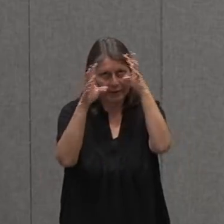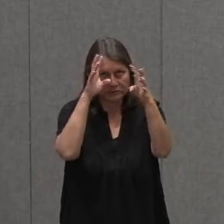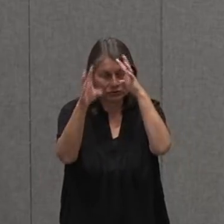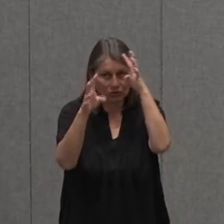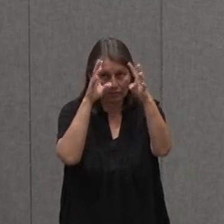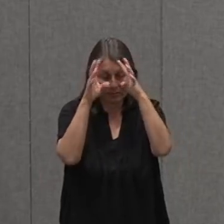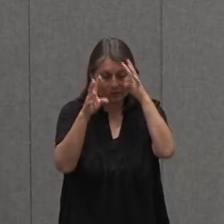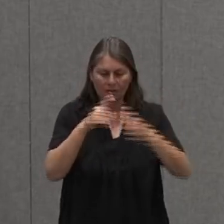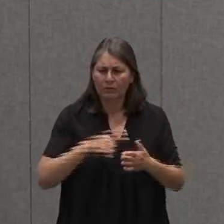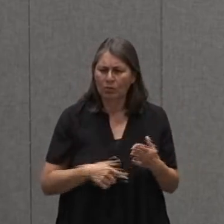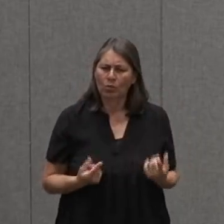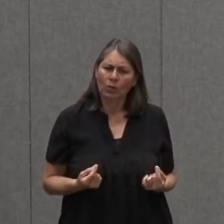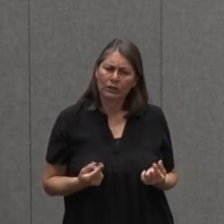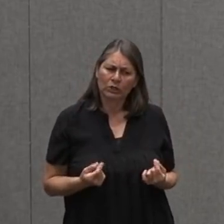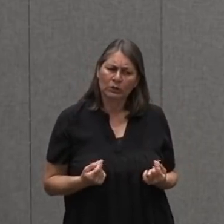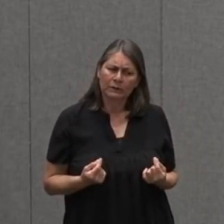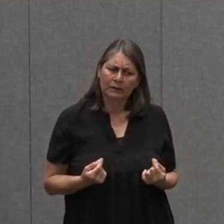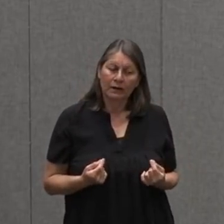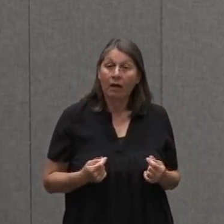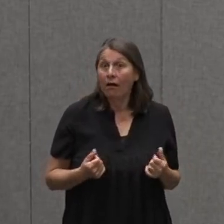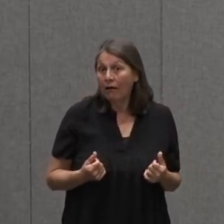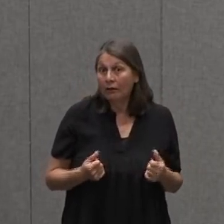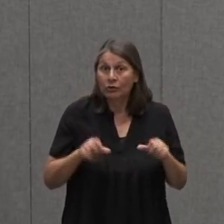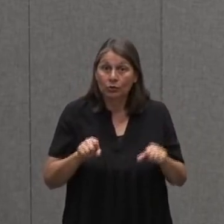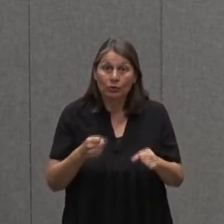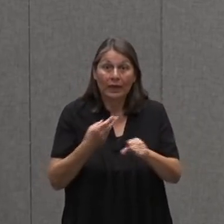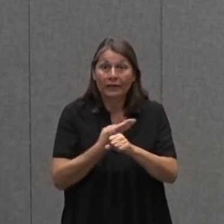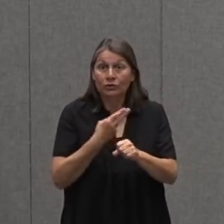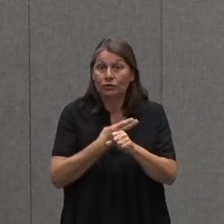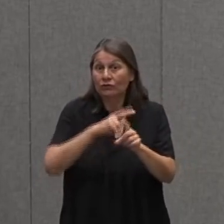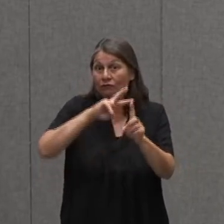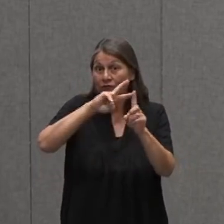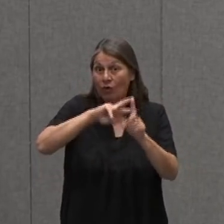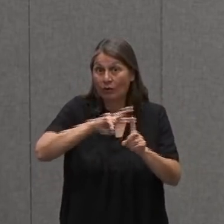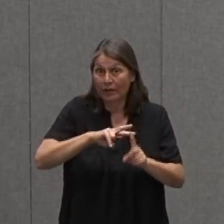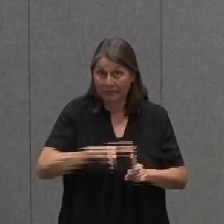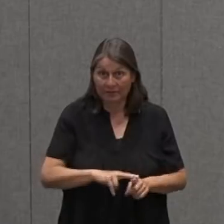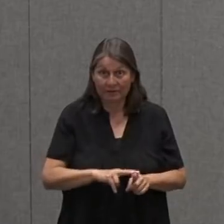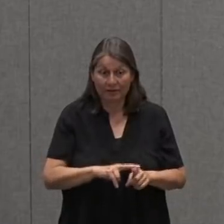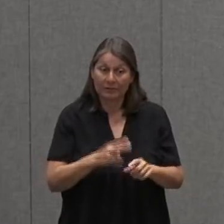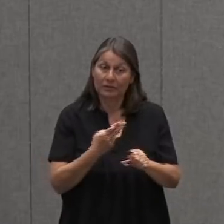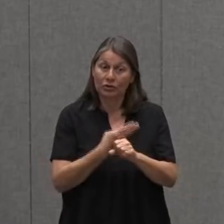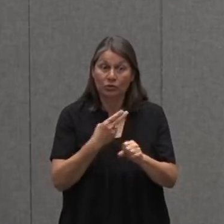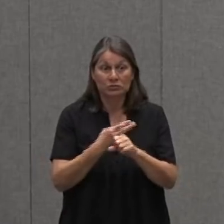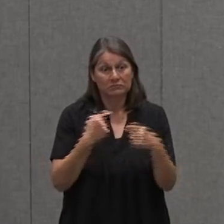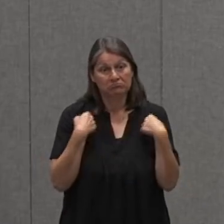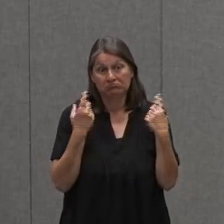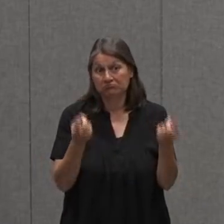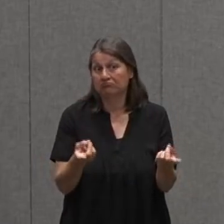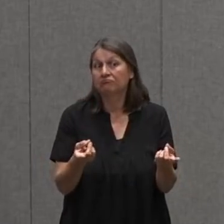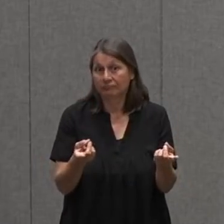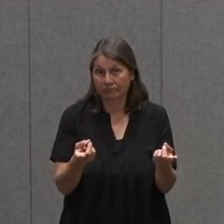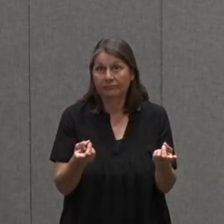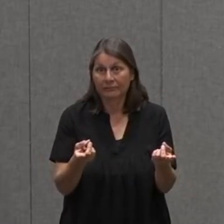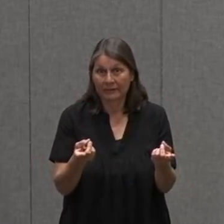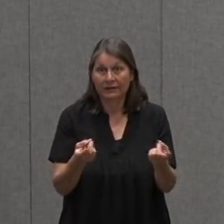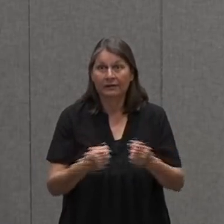in our brainstorm is our vocabulary that we've been going over this session, this theme.